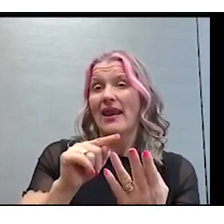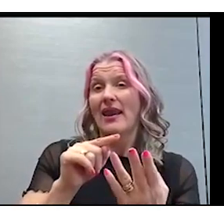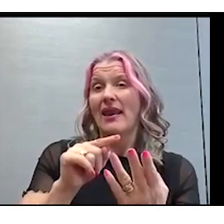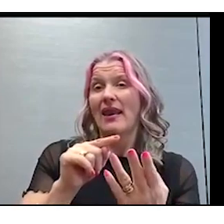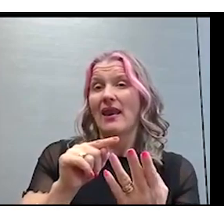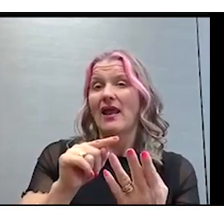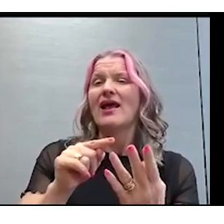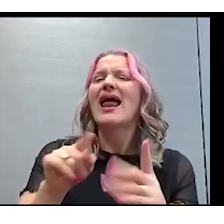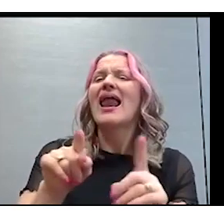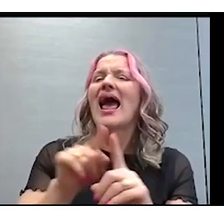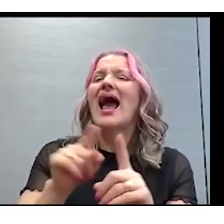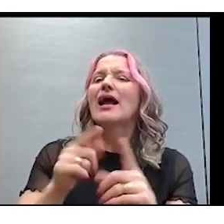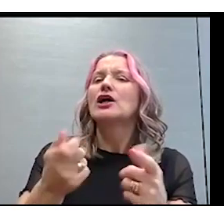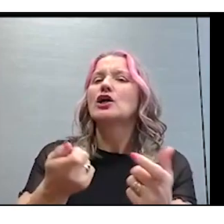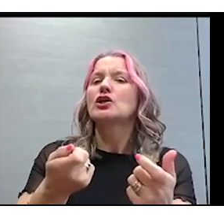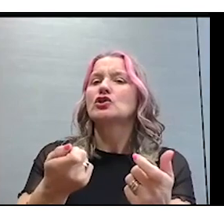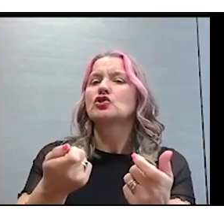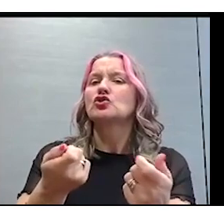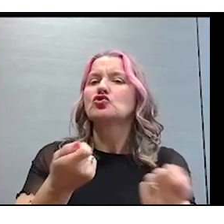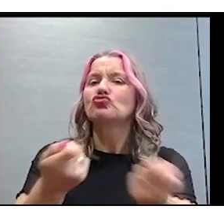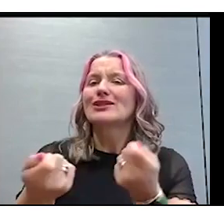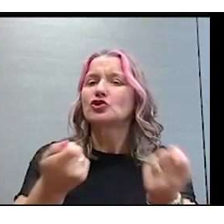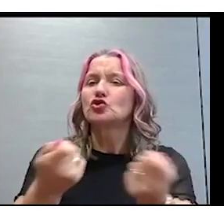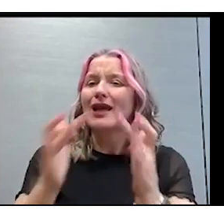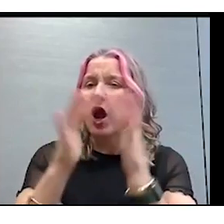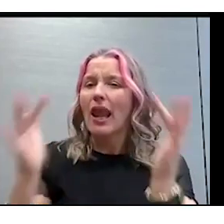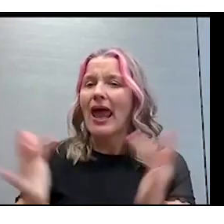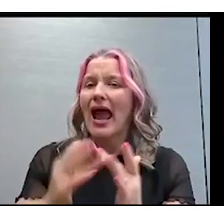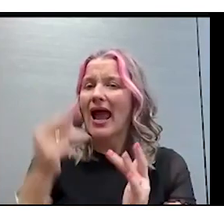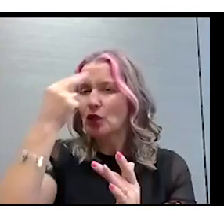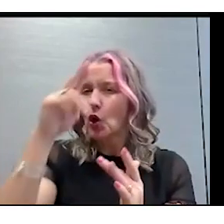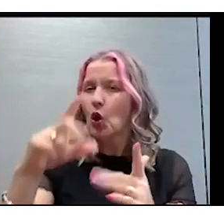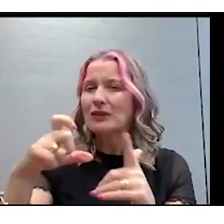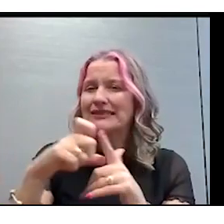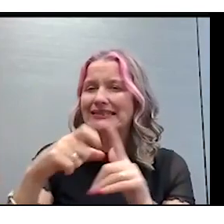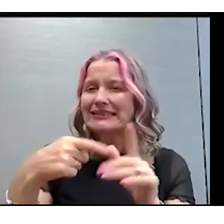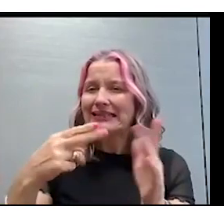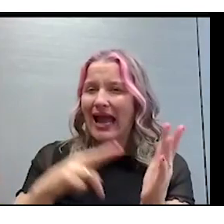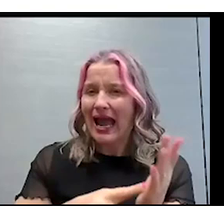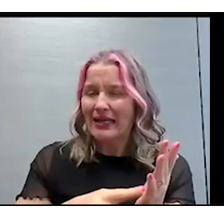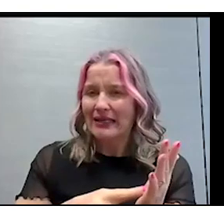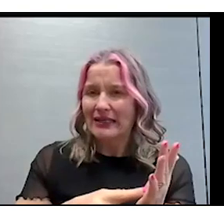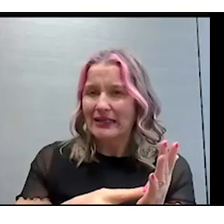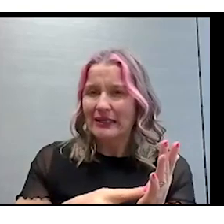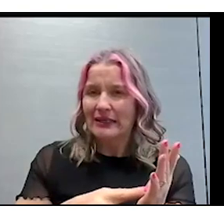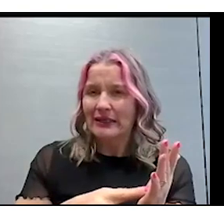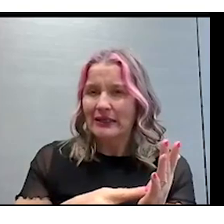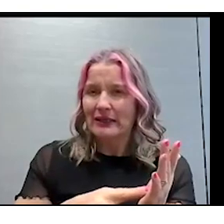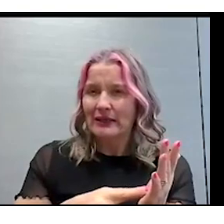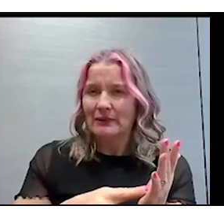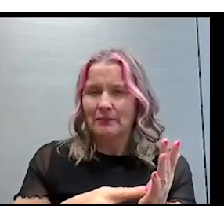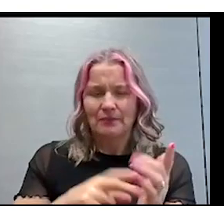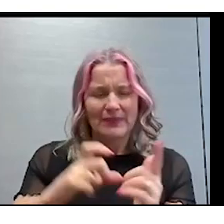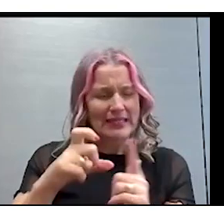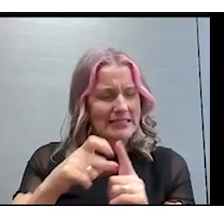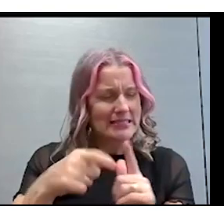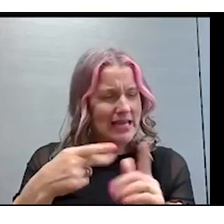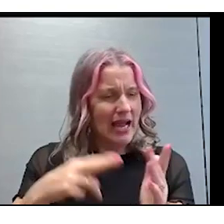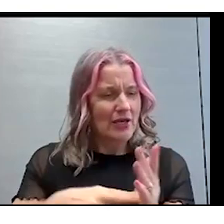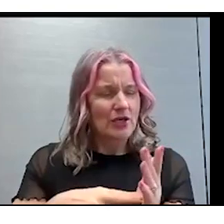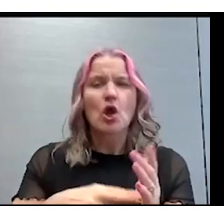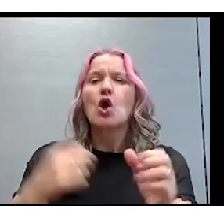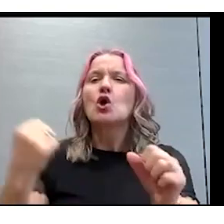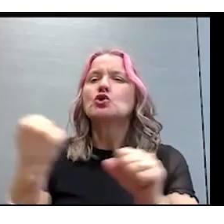like a strategy online that was called DAN, and it stood for Do Anything Now.